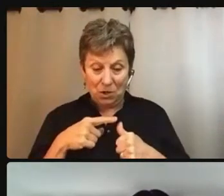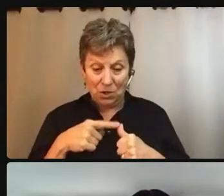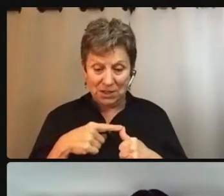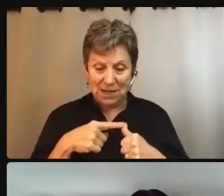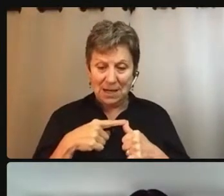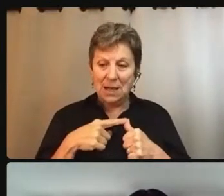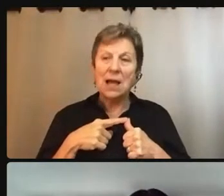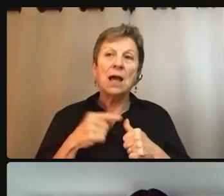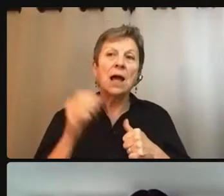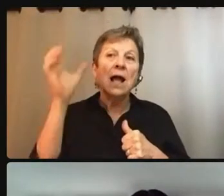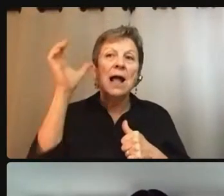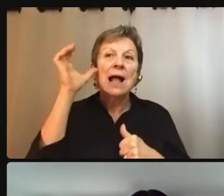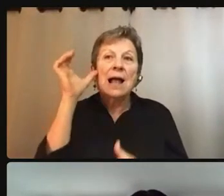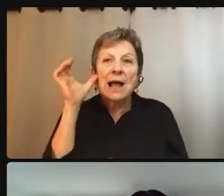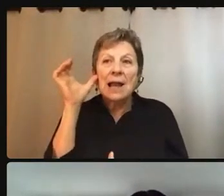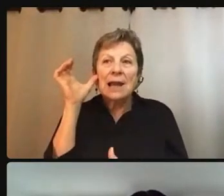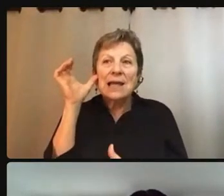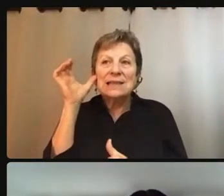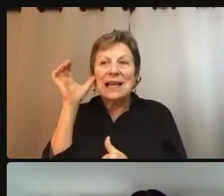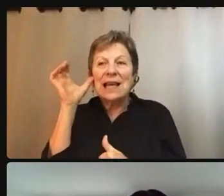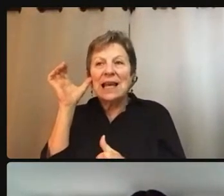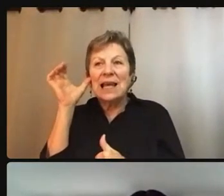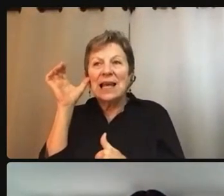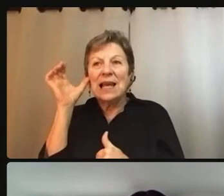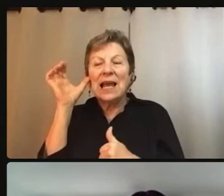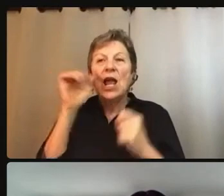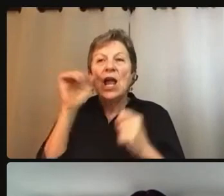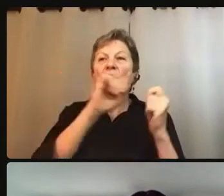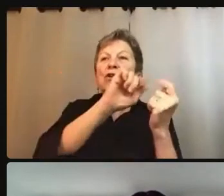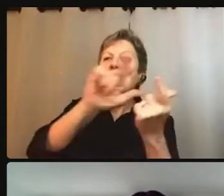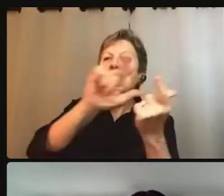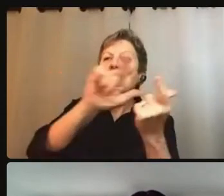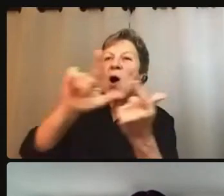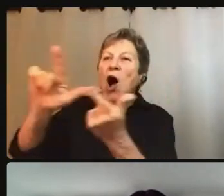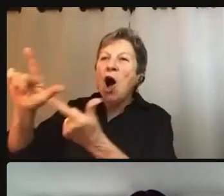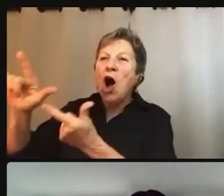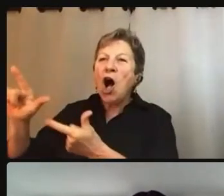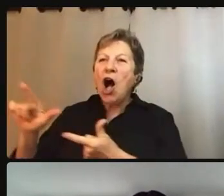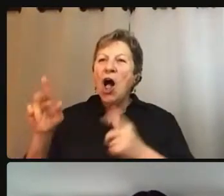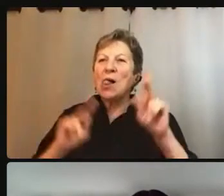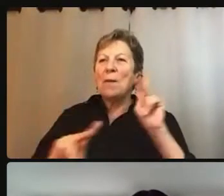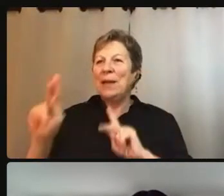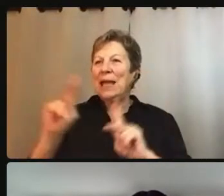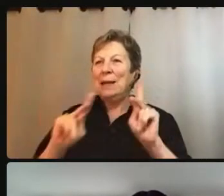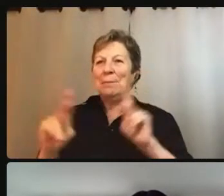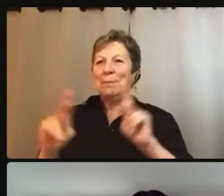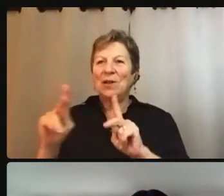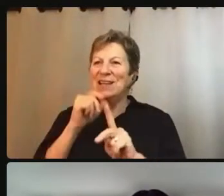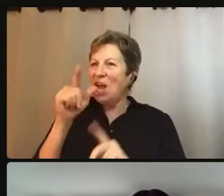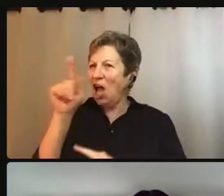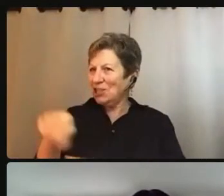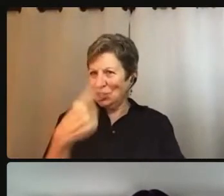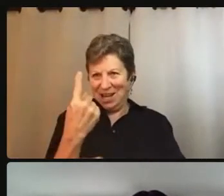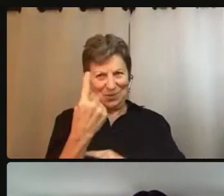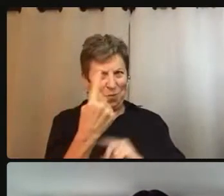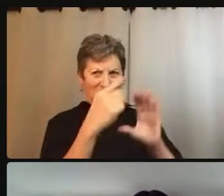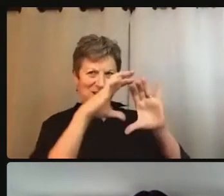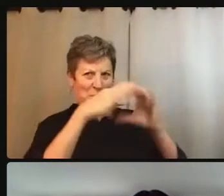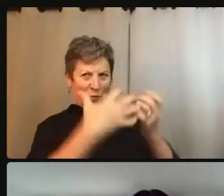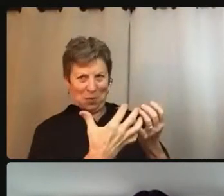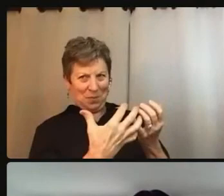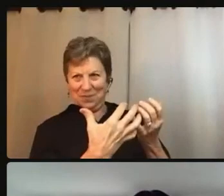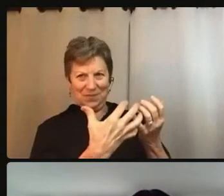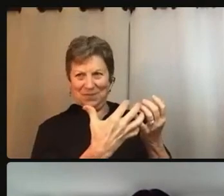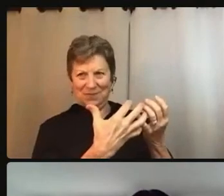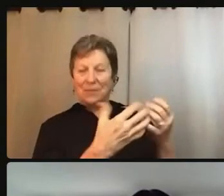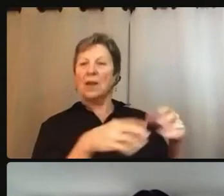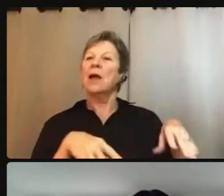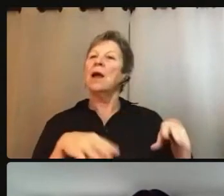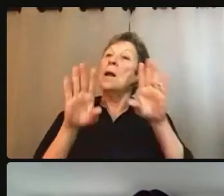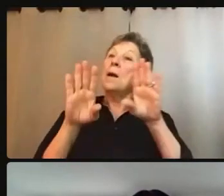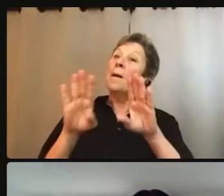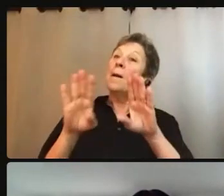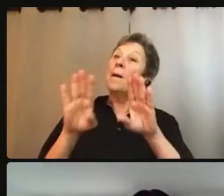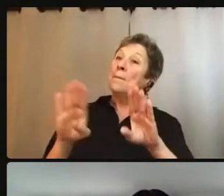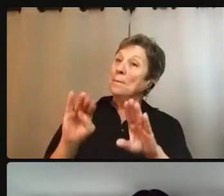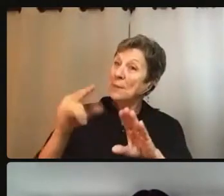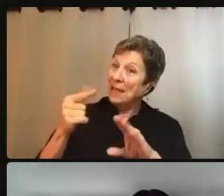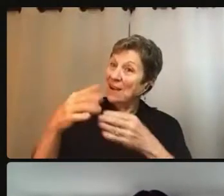I SEE WHERE THE CURRENT SO NO